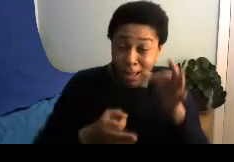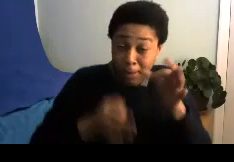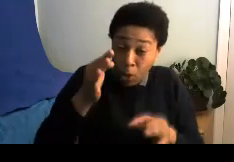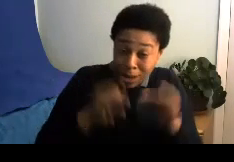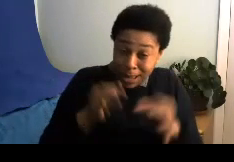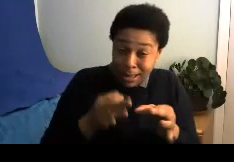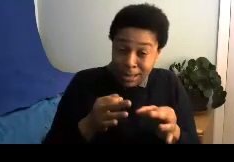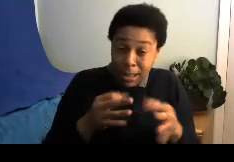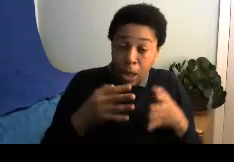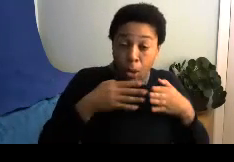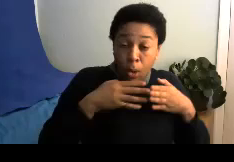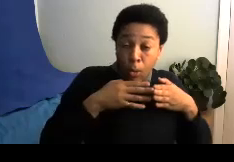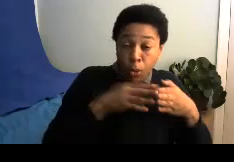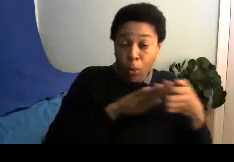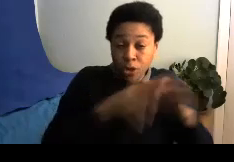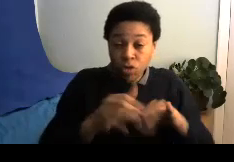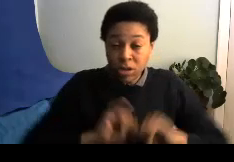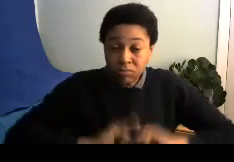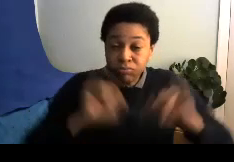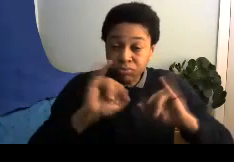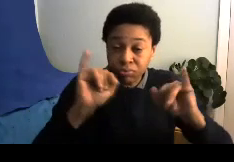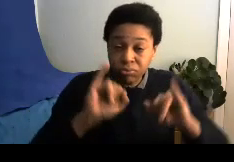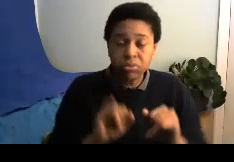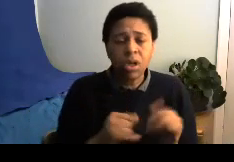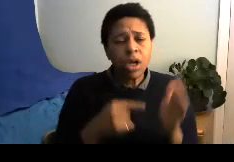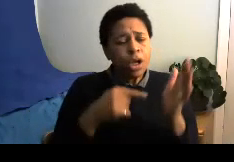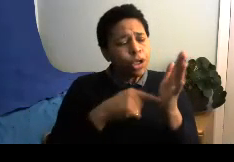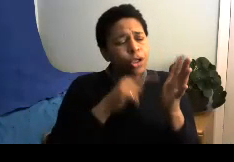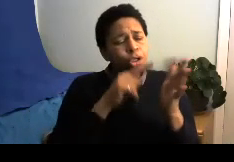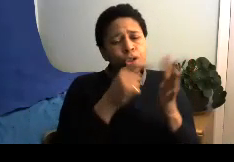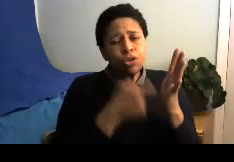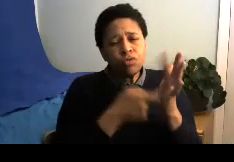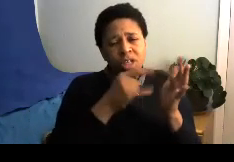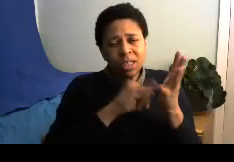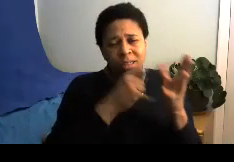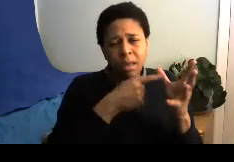scandal under Theresa May. And obviously, there's Brexit and